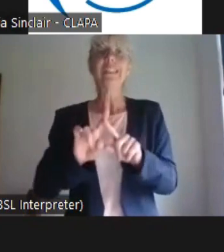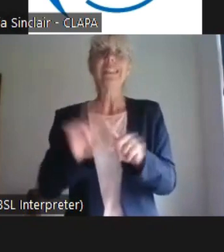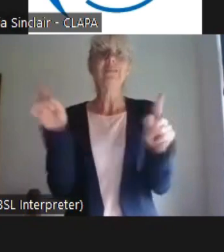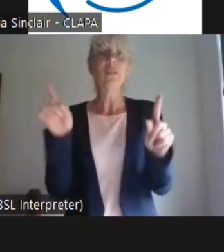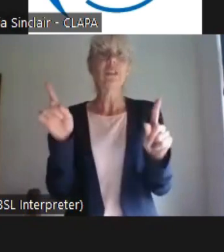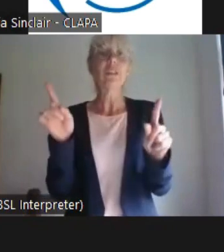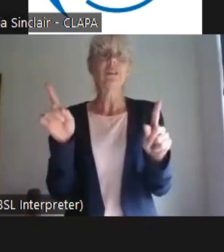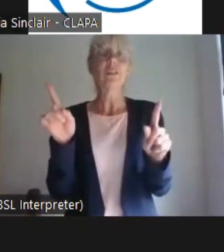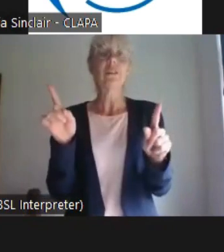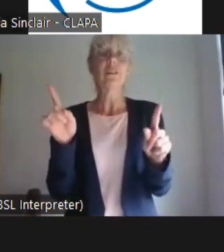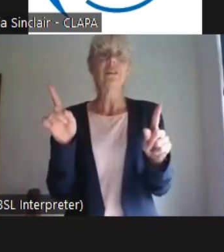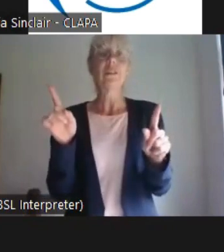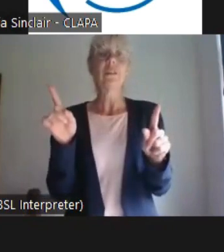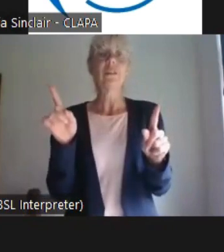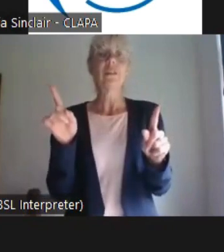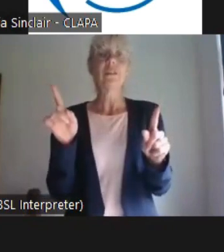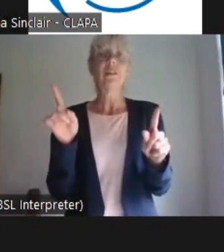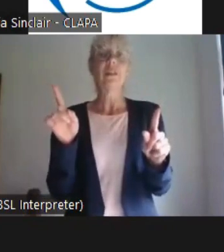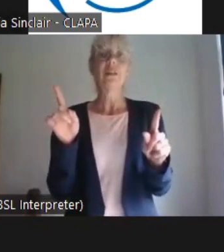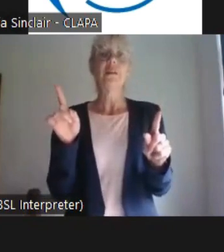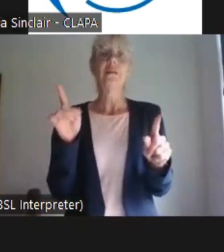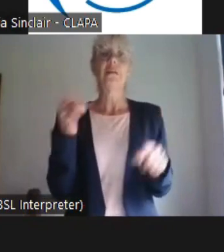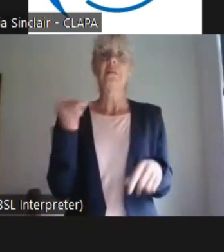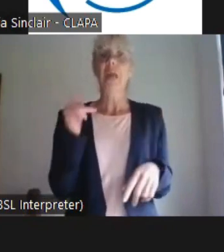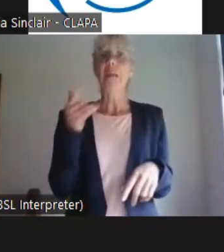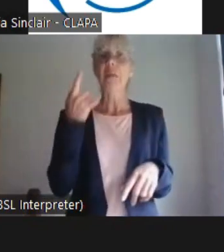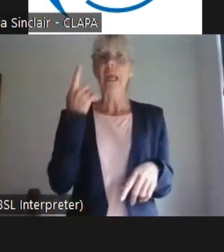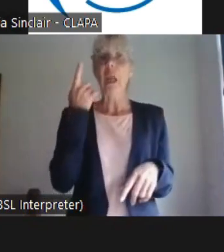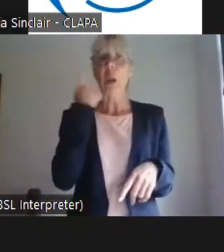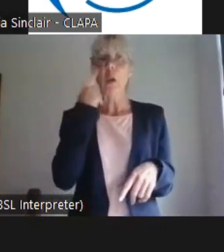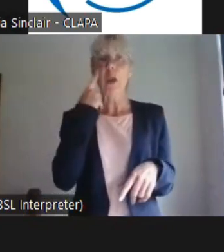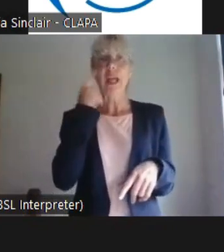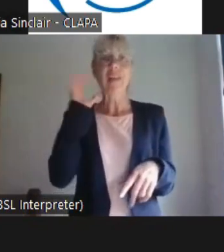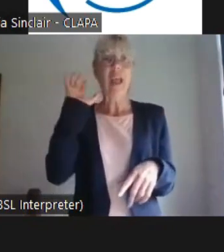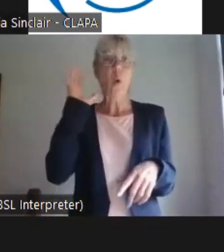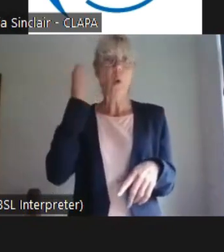we might think ah when we look at their audiogram it's those sounds that they're